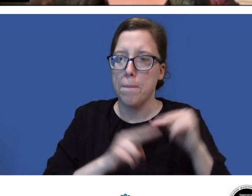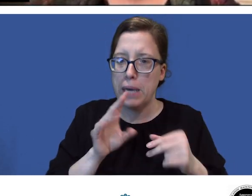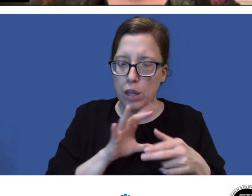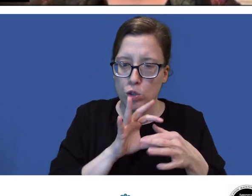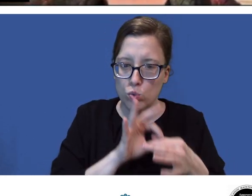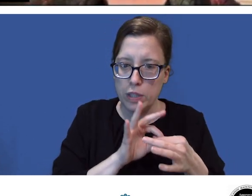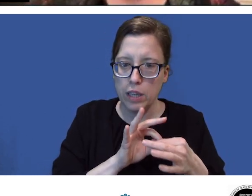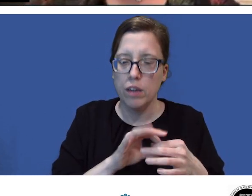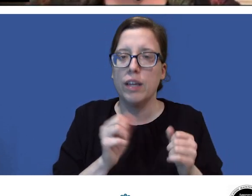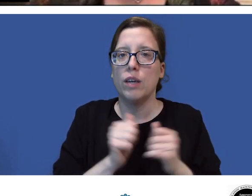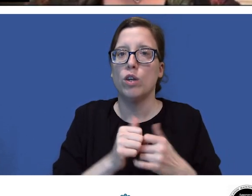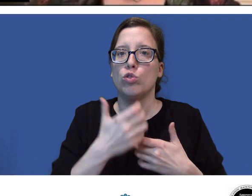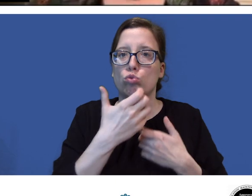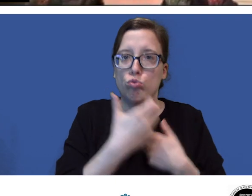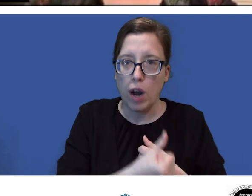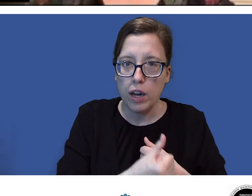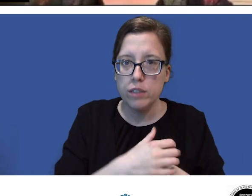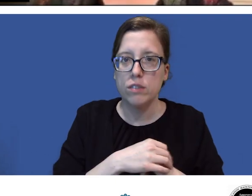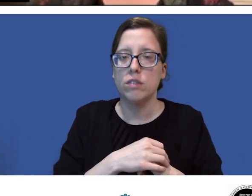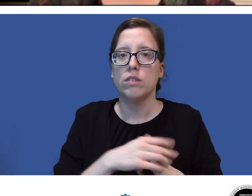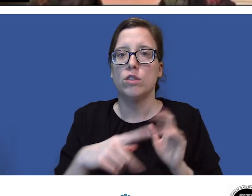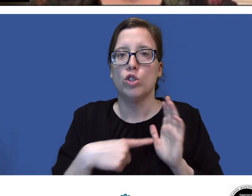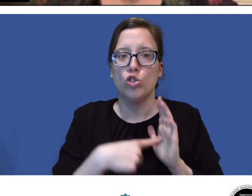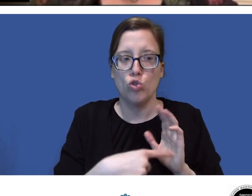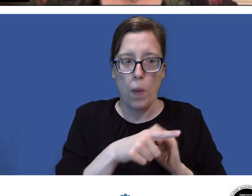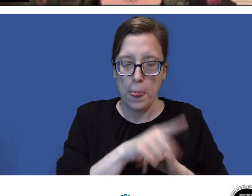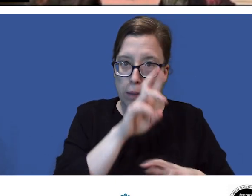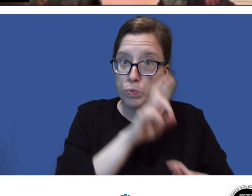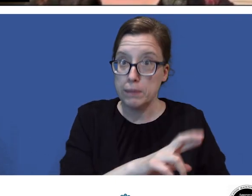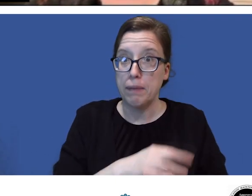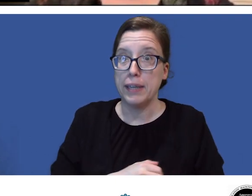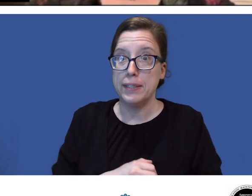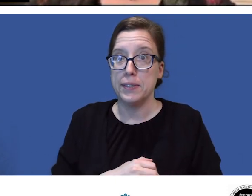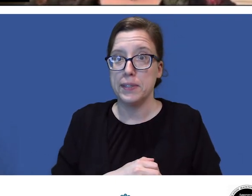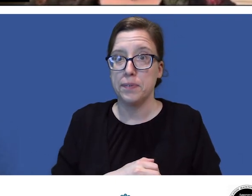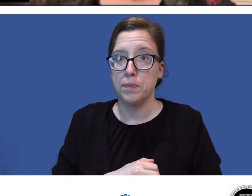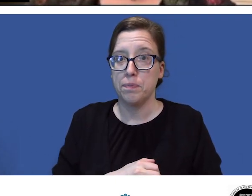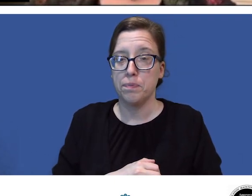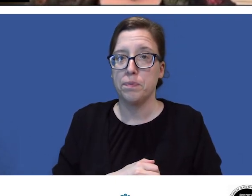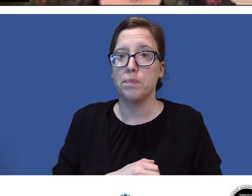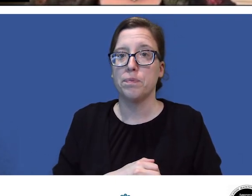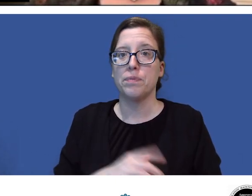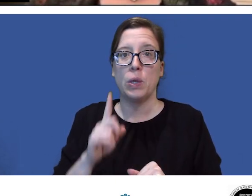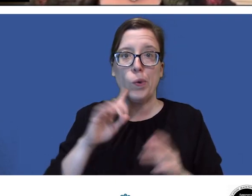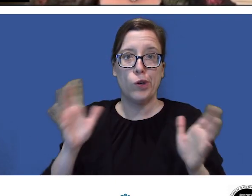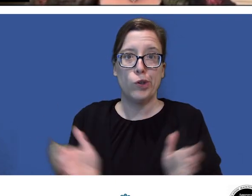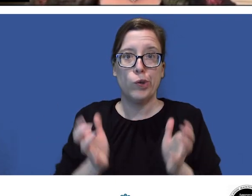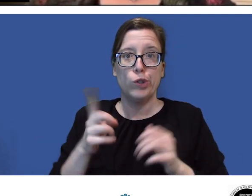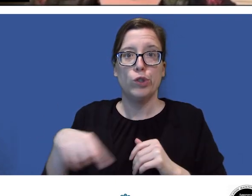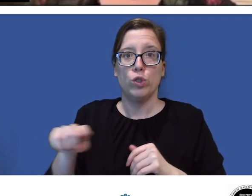Build a relationship grounded in trust and show the learner respect.